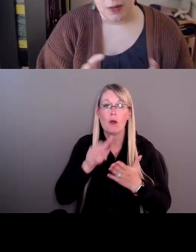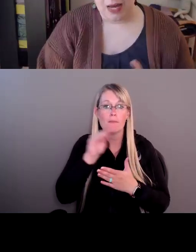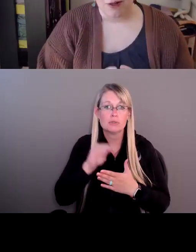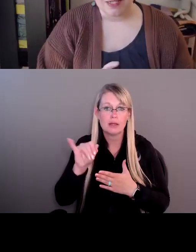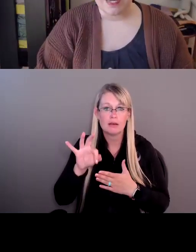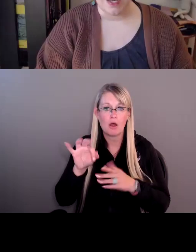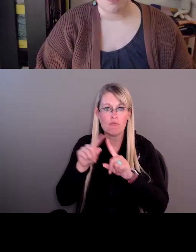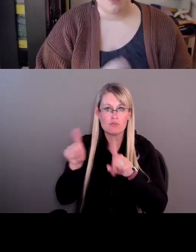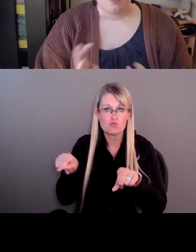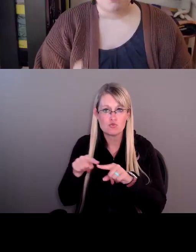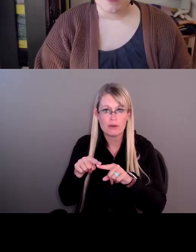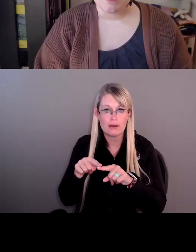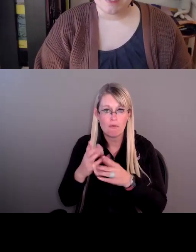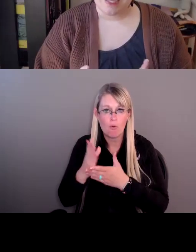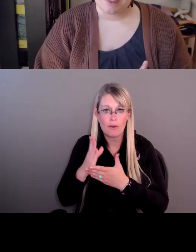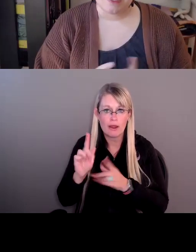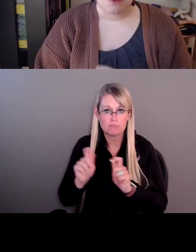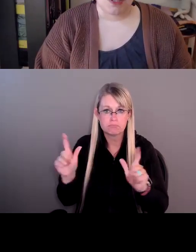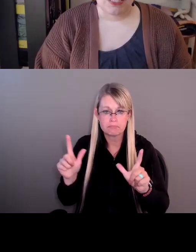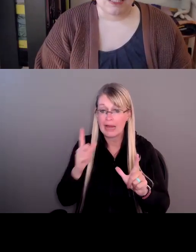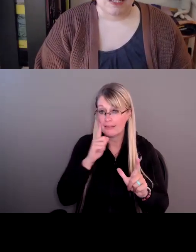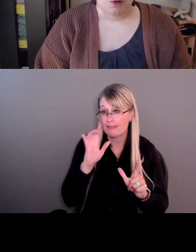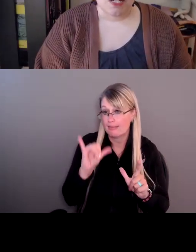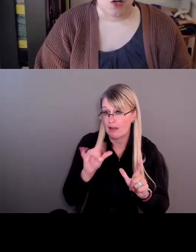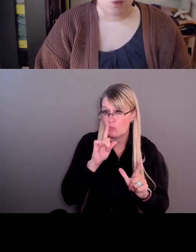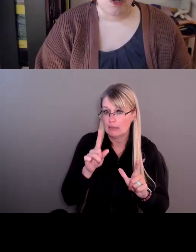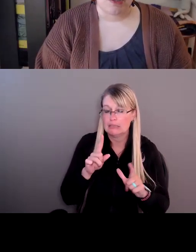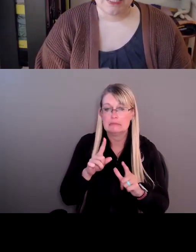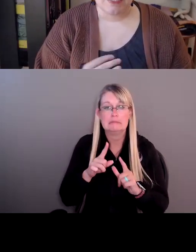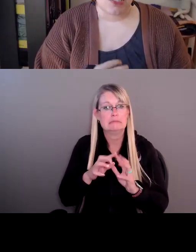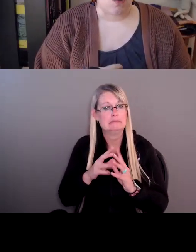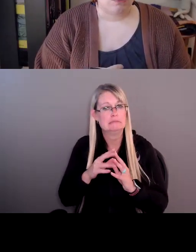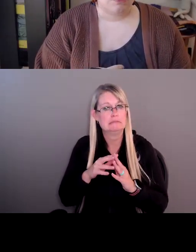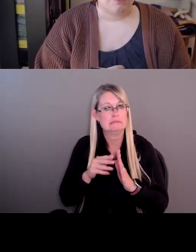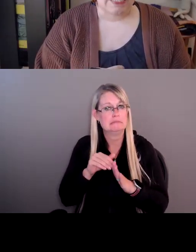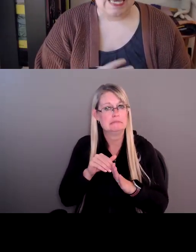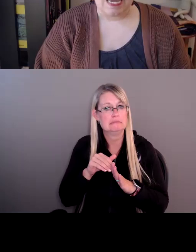okay for it to take up and I think that that is a really slippery slope. You don't want -- and can't